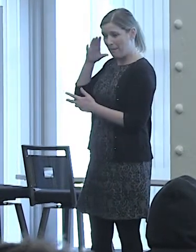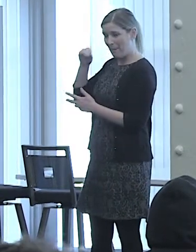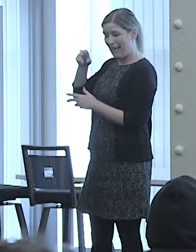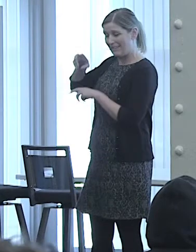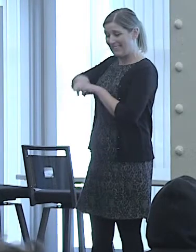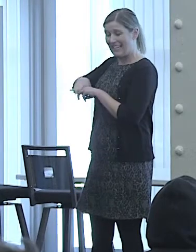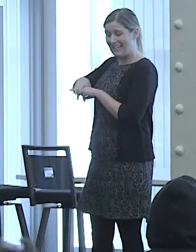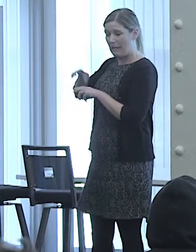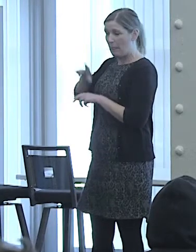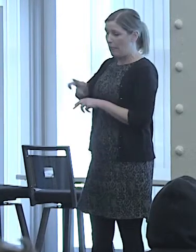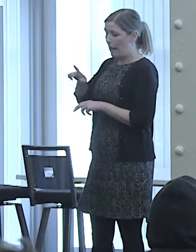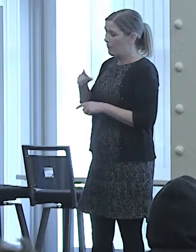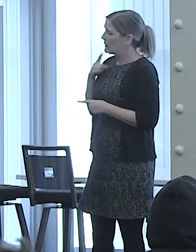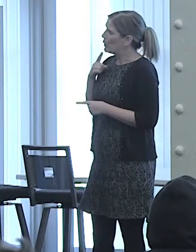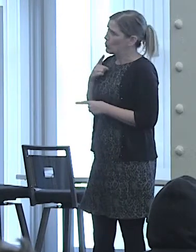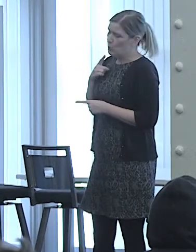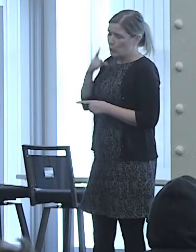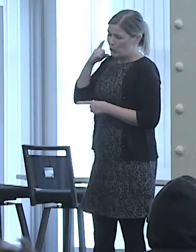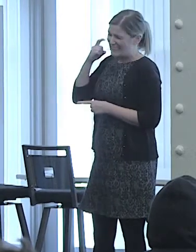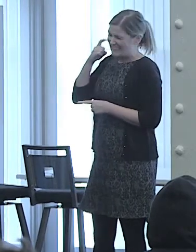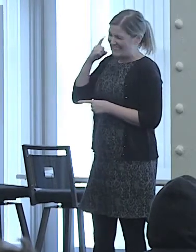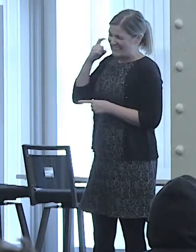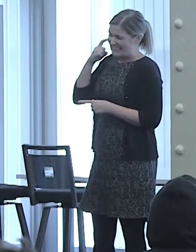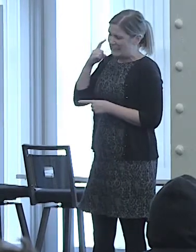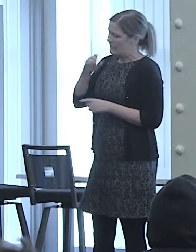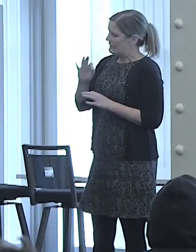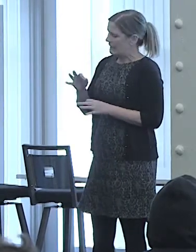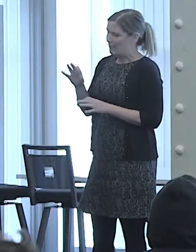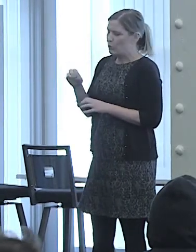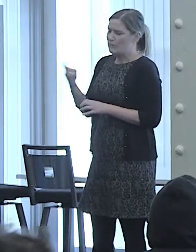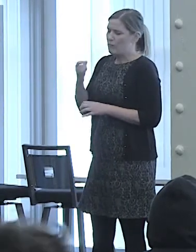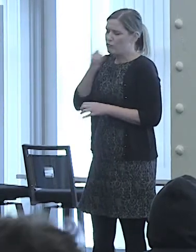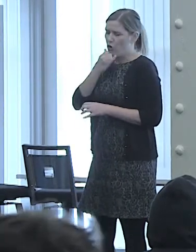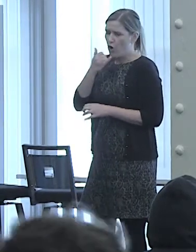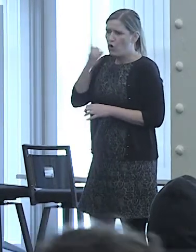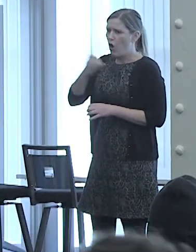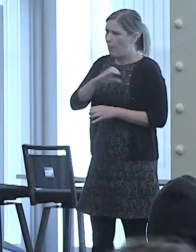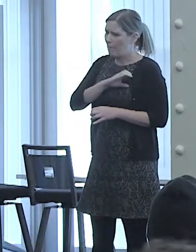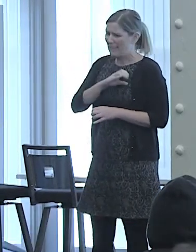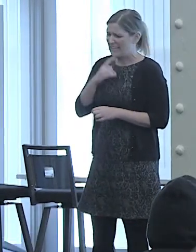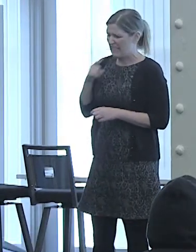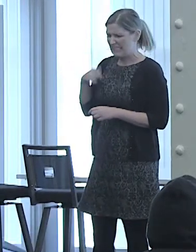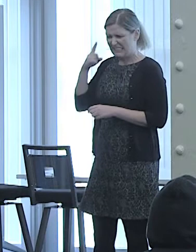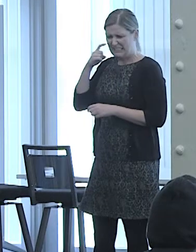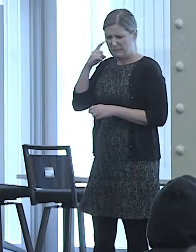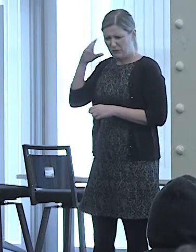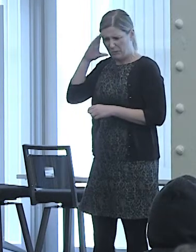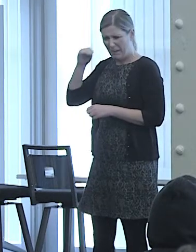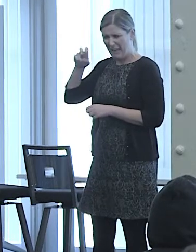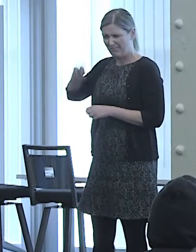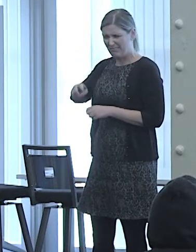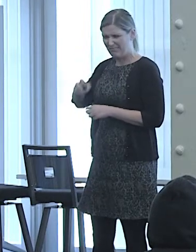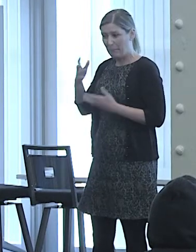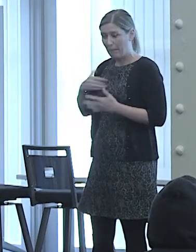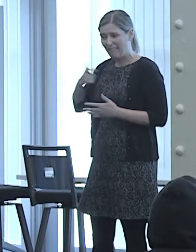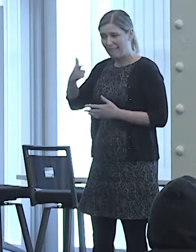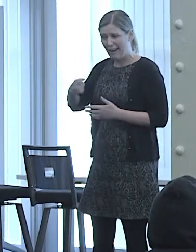and said, oh yep, definitely suspicious, clearly a criminal. Called the police and said, there's a suspicious guy out here, maybe he has a gun or something.